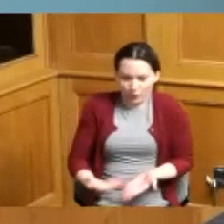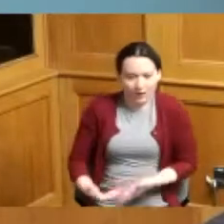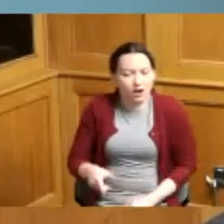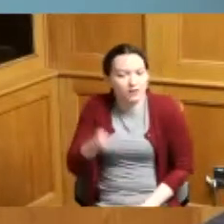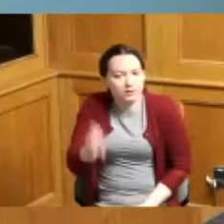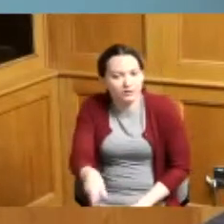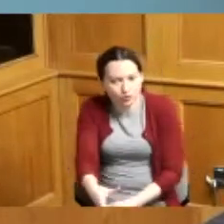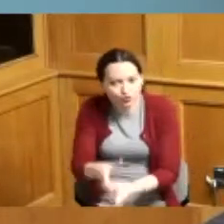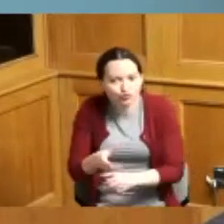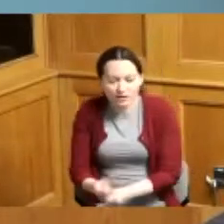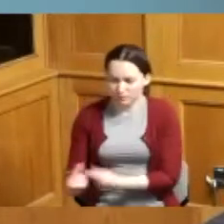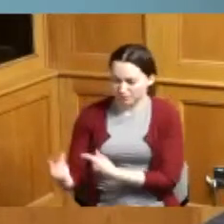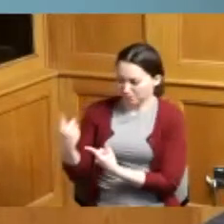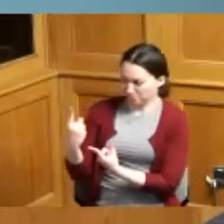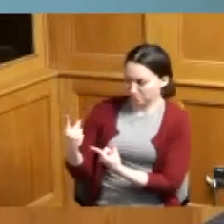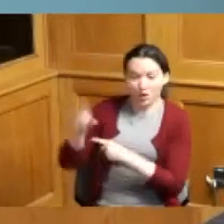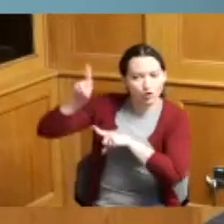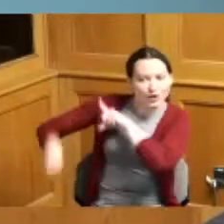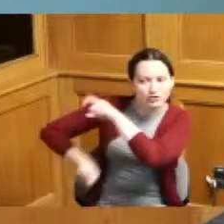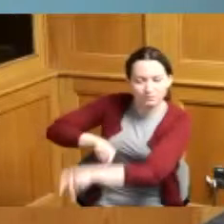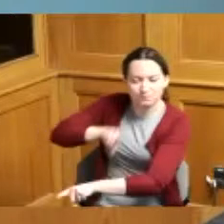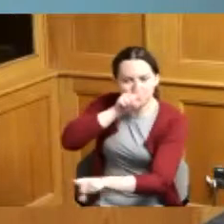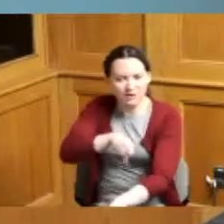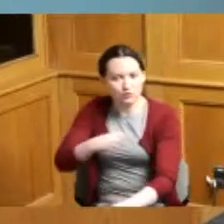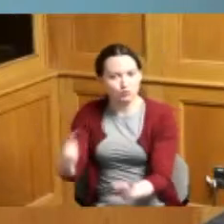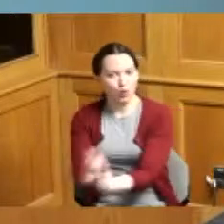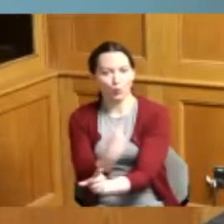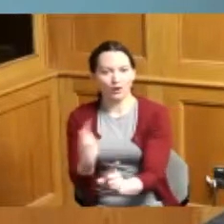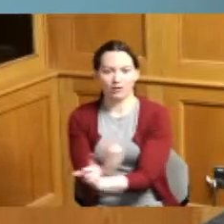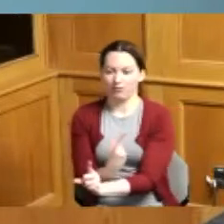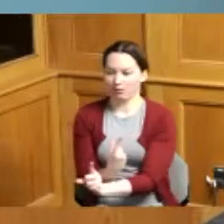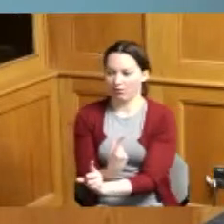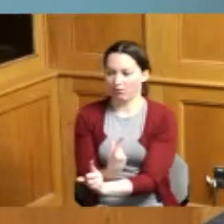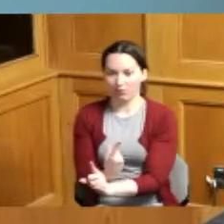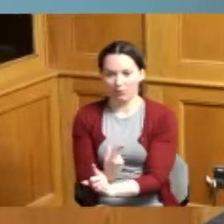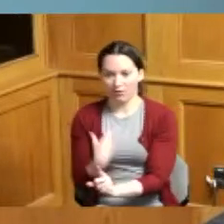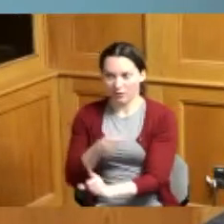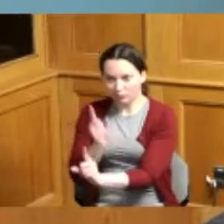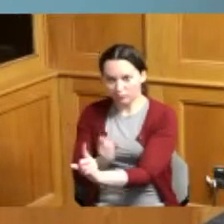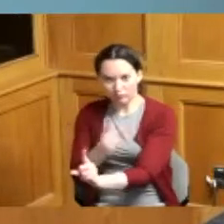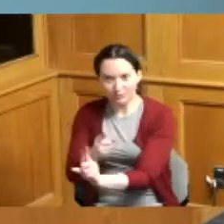fact the questions that we asked were answered um the way we need them to be answered and continue